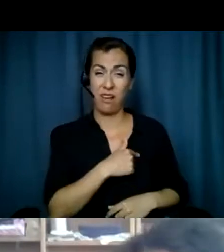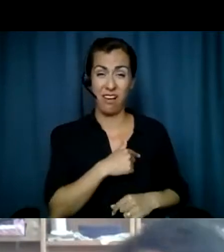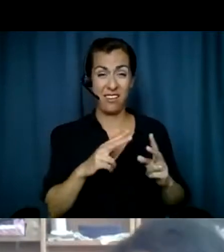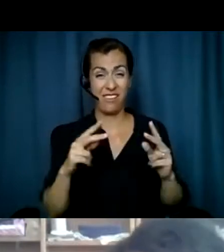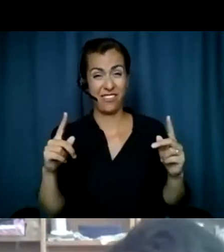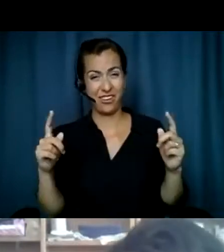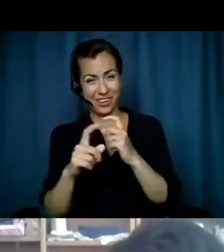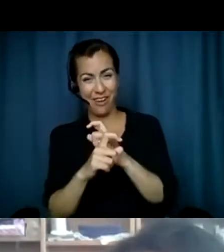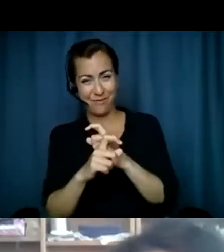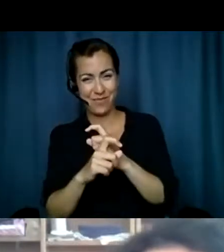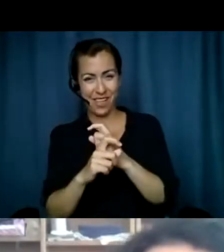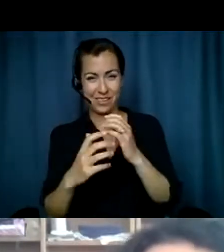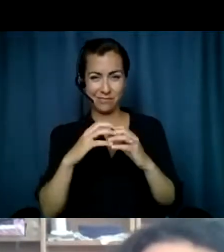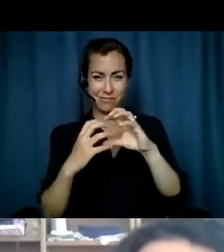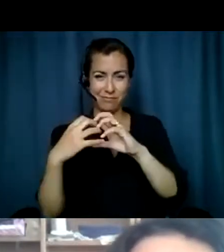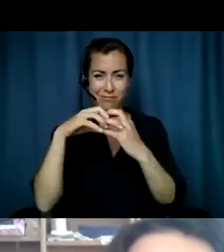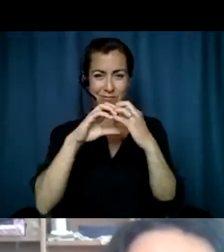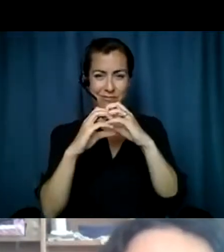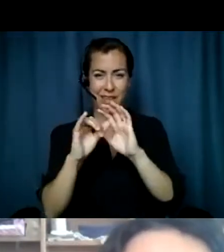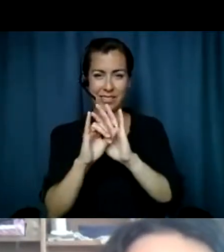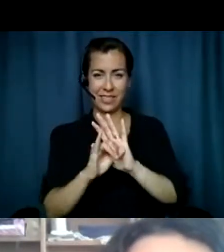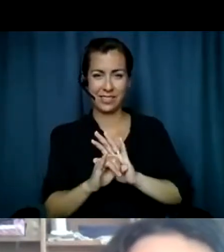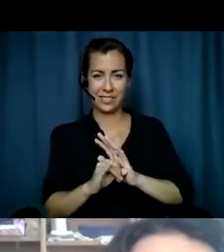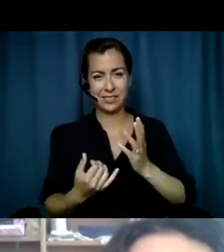for both those groups and together. It makes sense